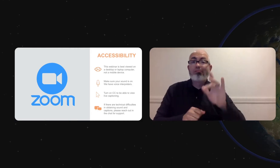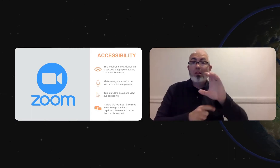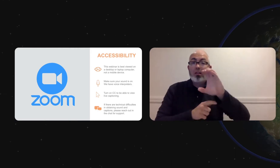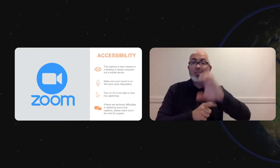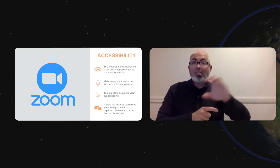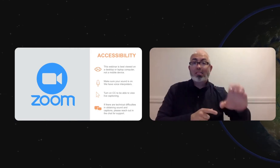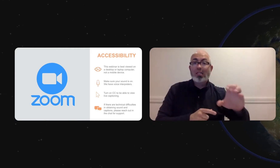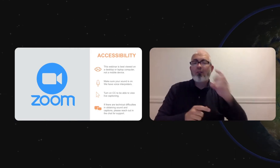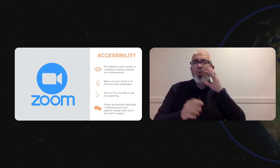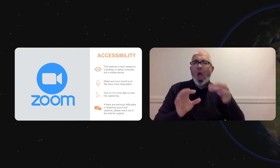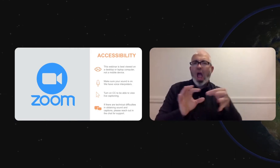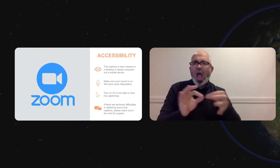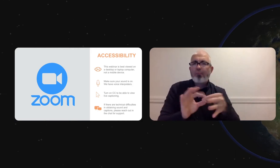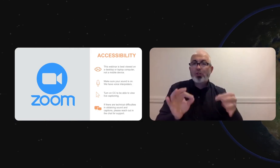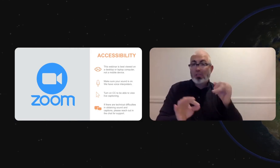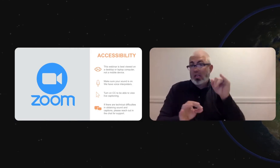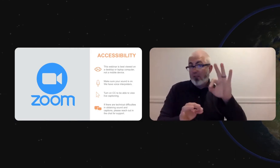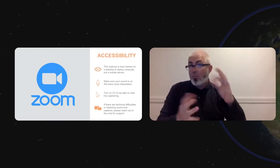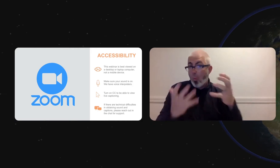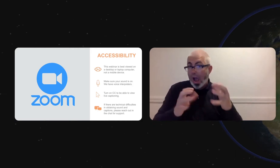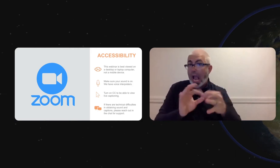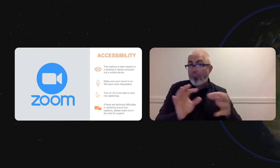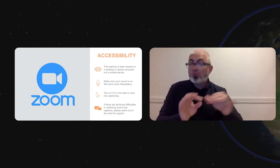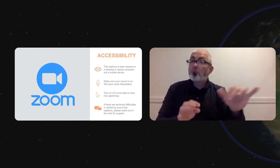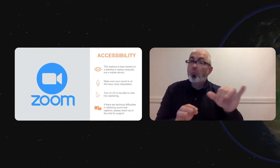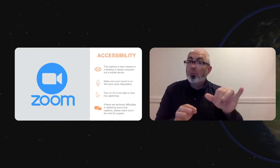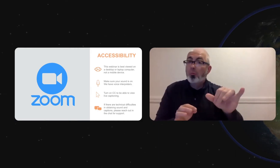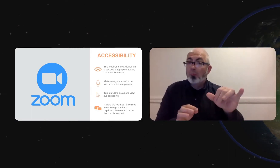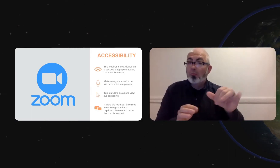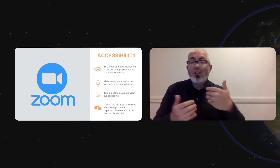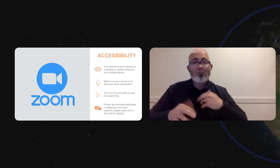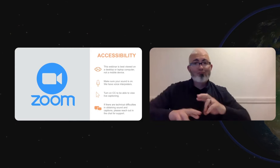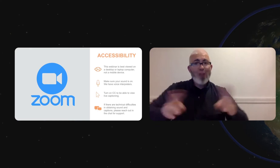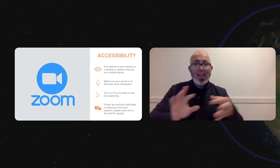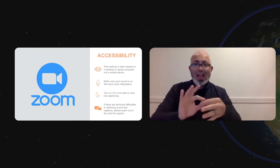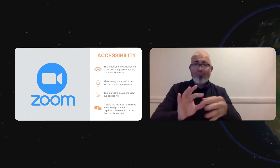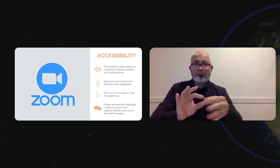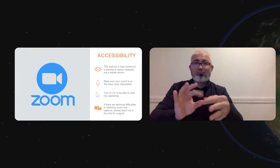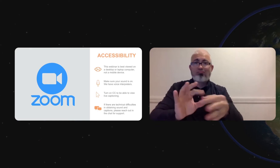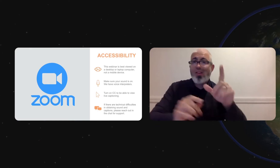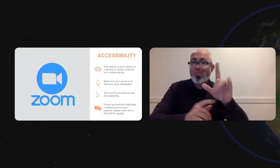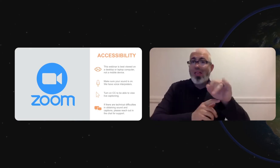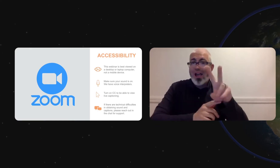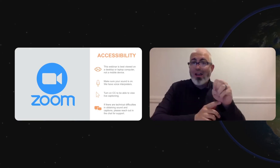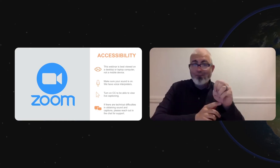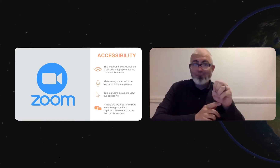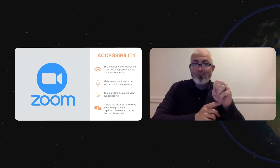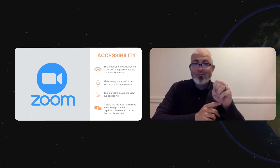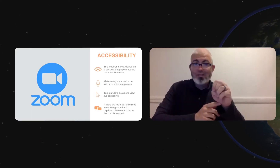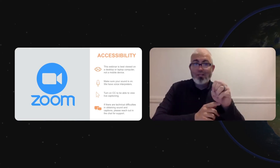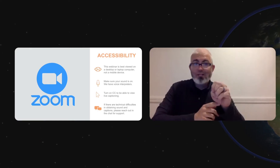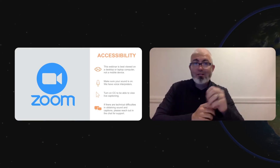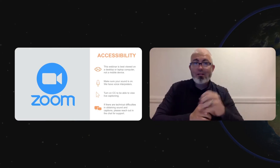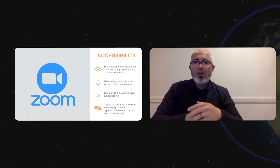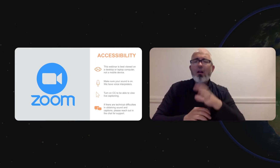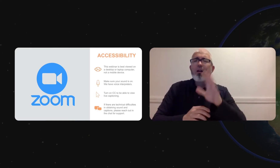We also have the closed captioned option available to you. Click on the CC icon for live captions.